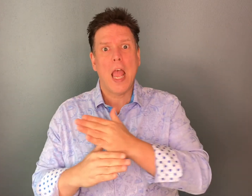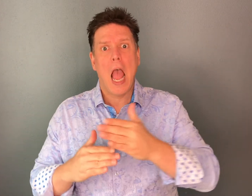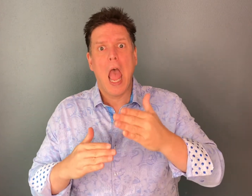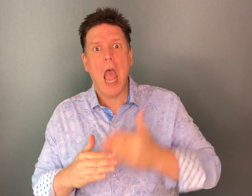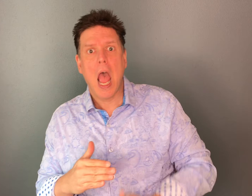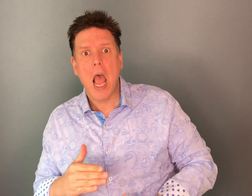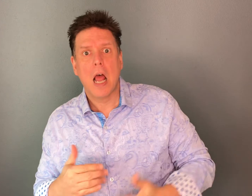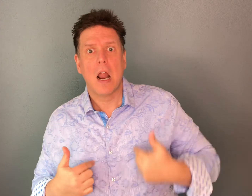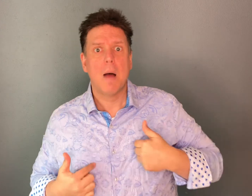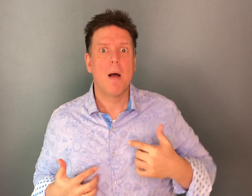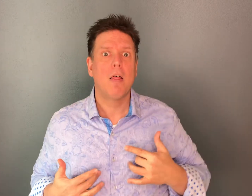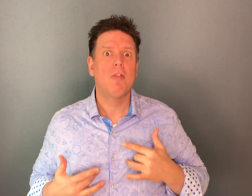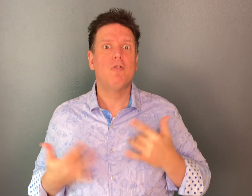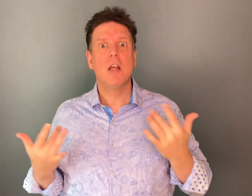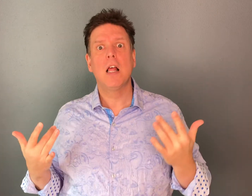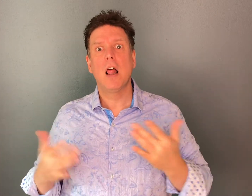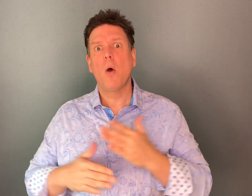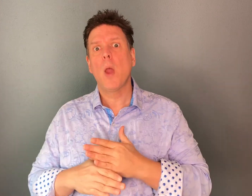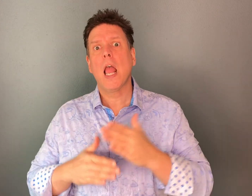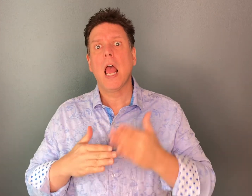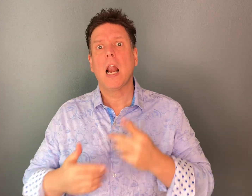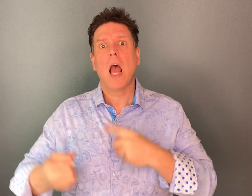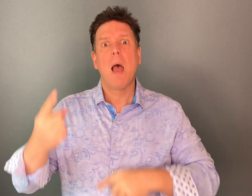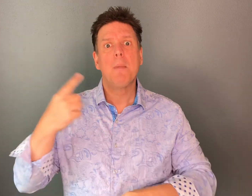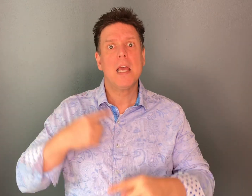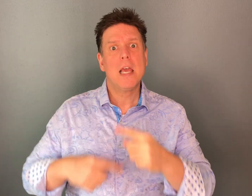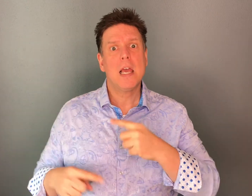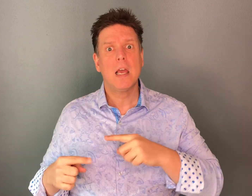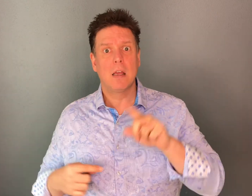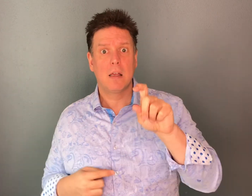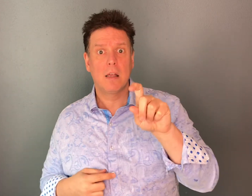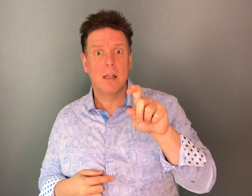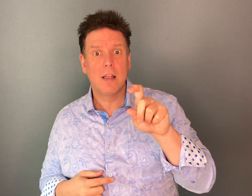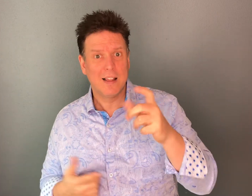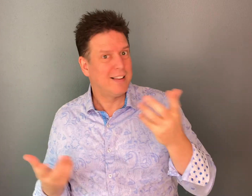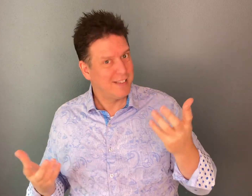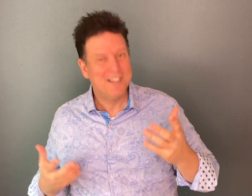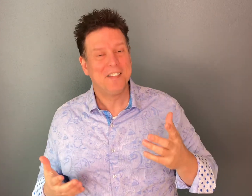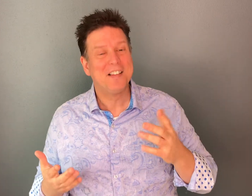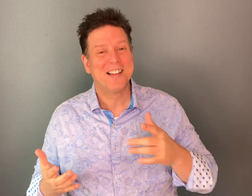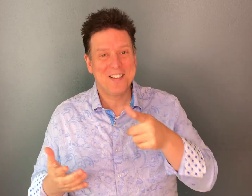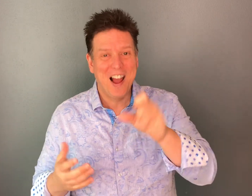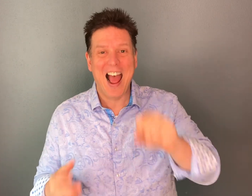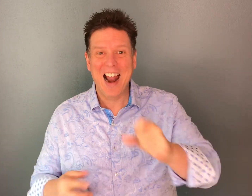the weekend so we could be happy that it's the weekend. It does apply to